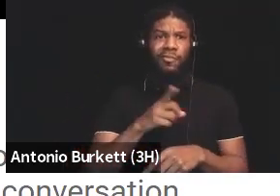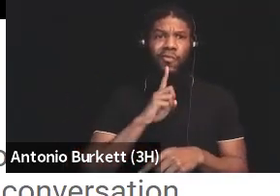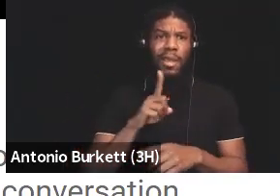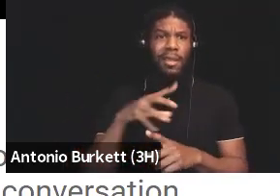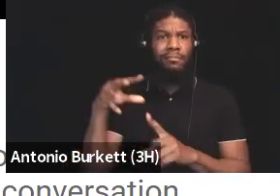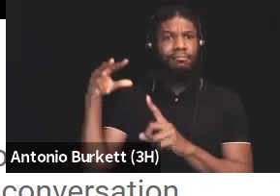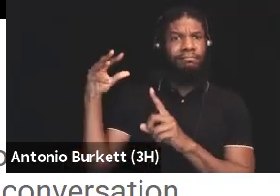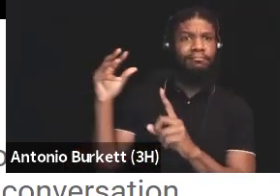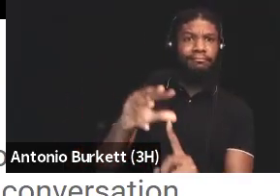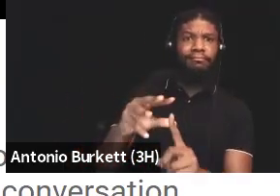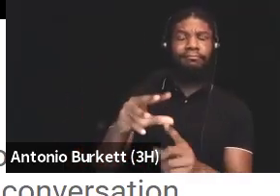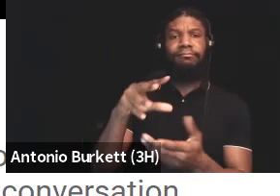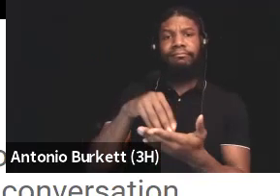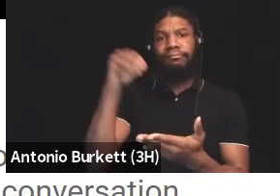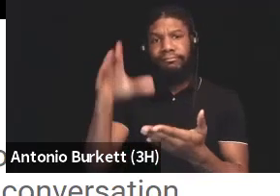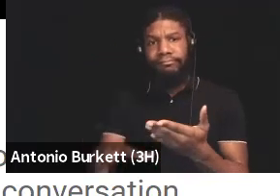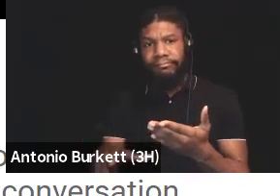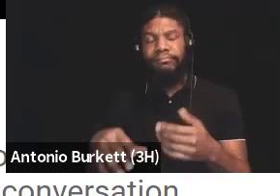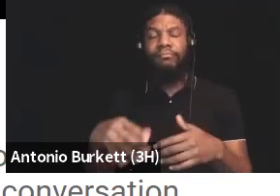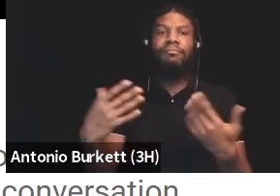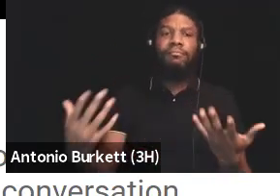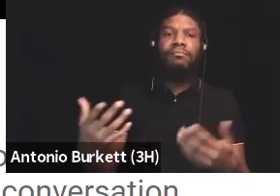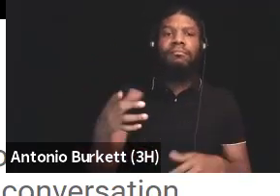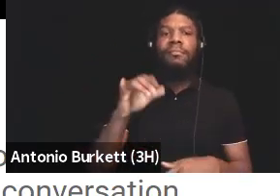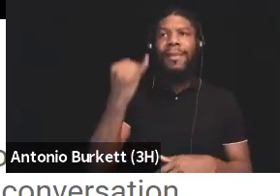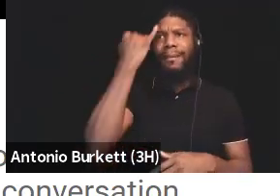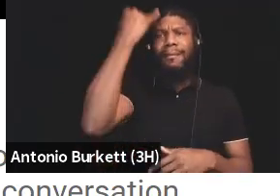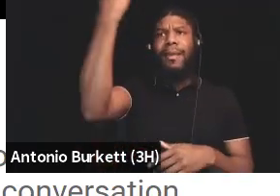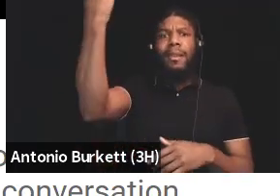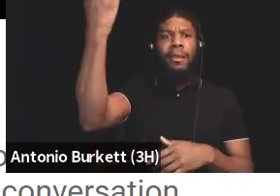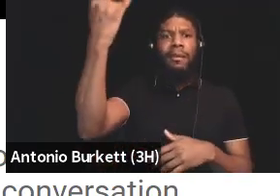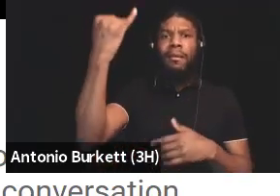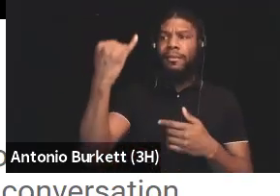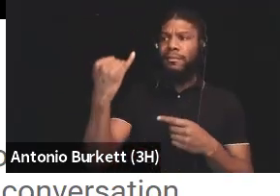I have floated the idea by-- how can I engage with faculty? And it's kind of like, "Well, no. You're